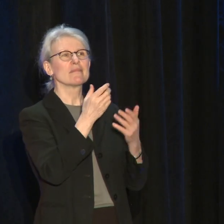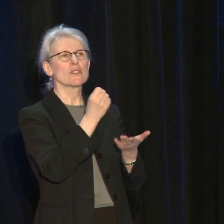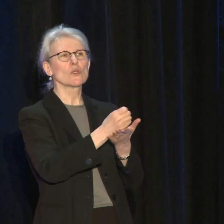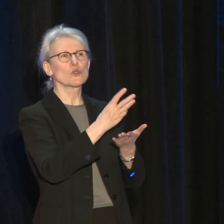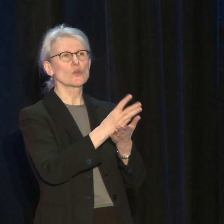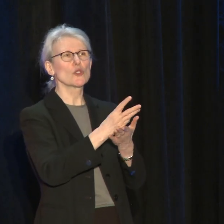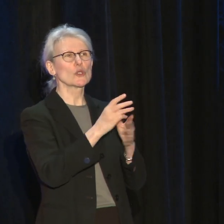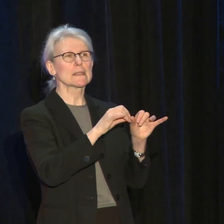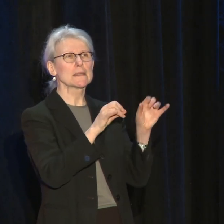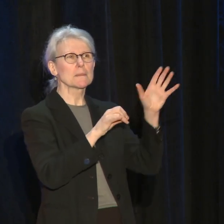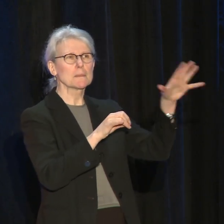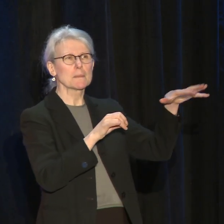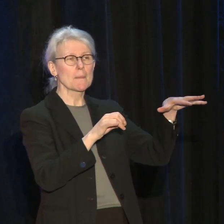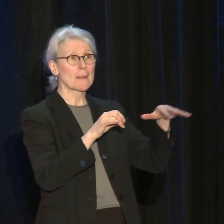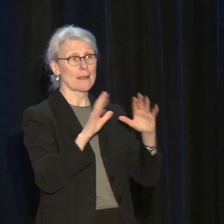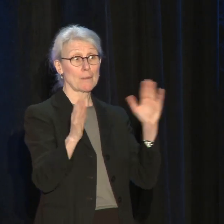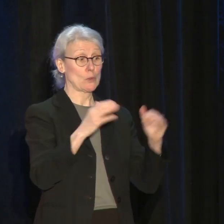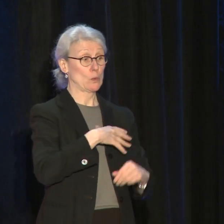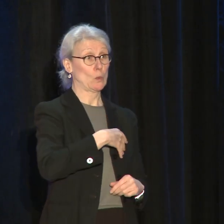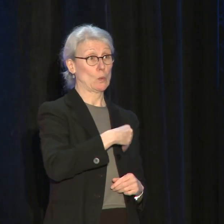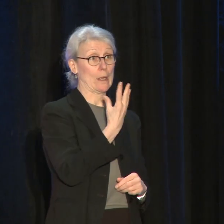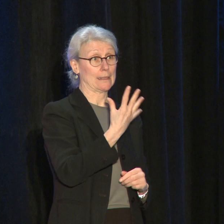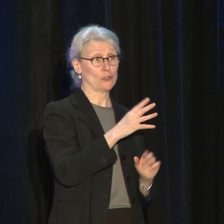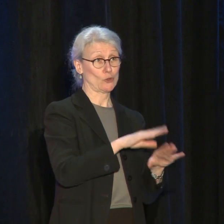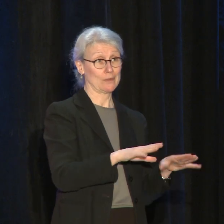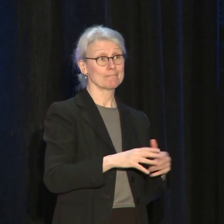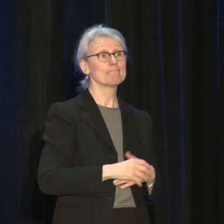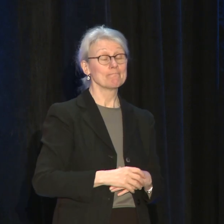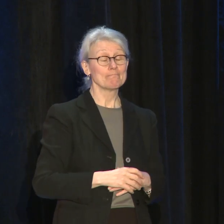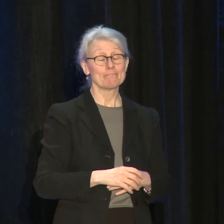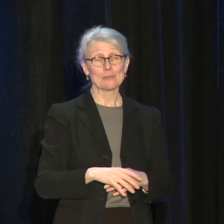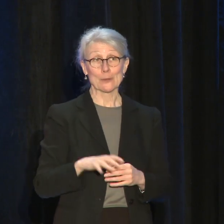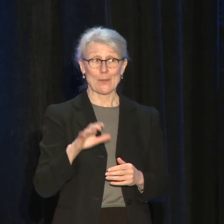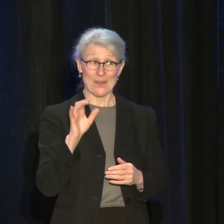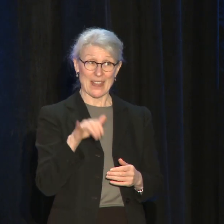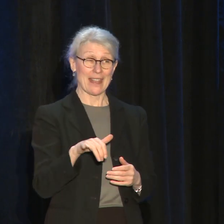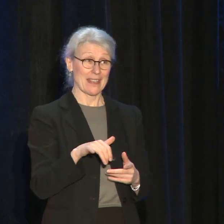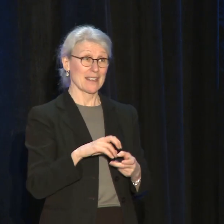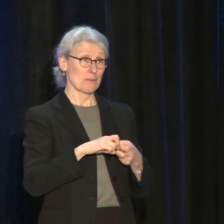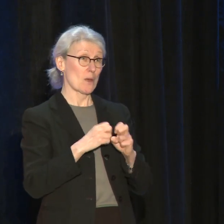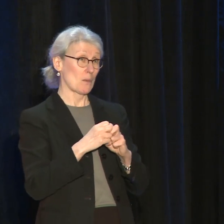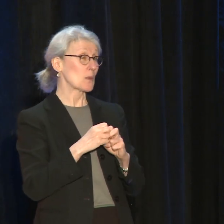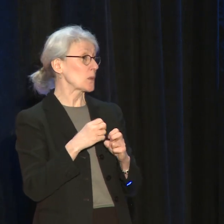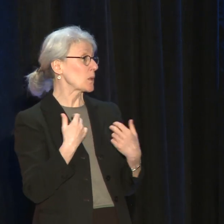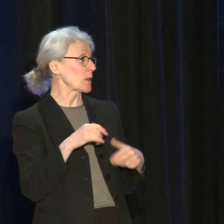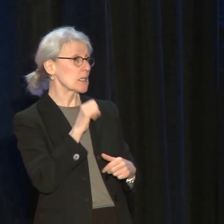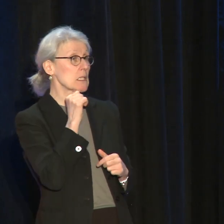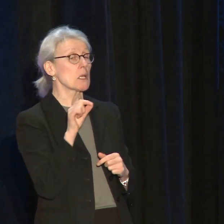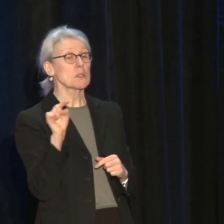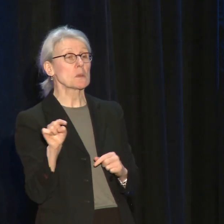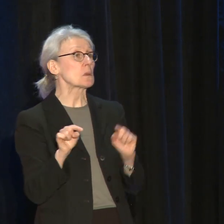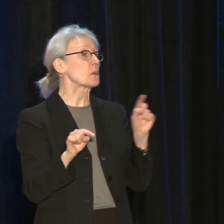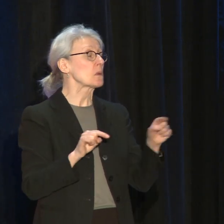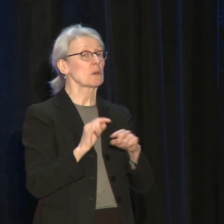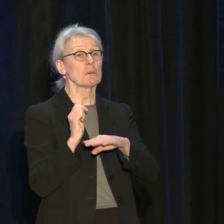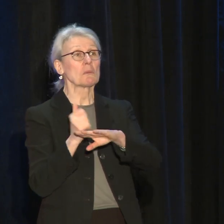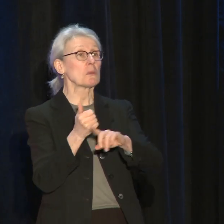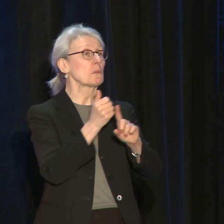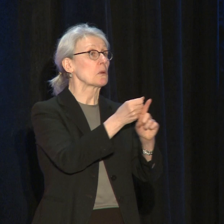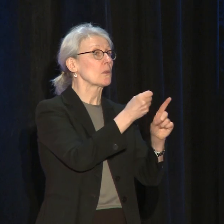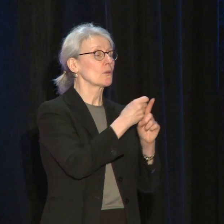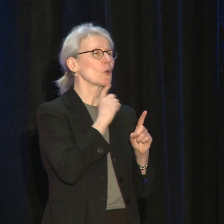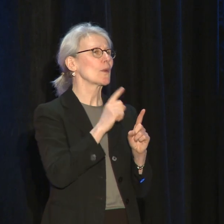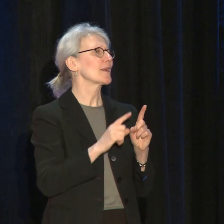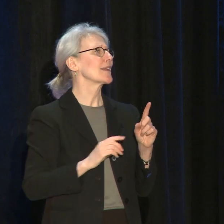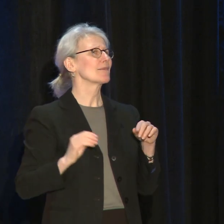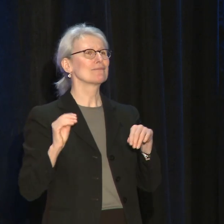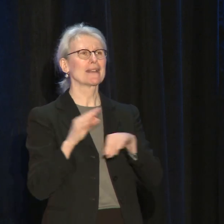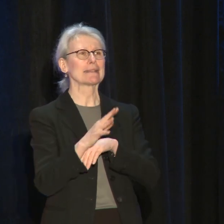children, so this is an issue that affects and it affects any marginalized community, because again